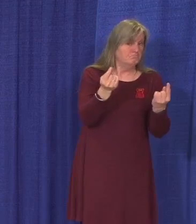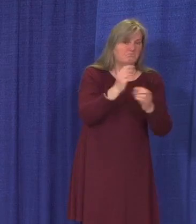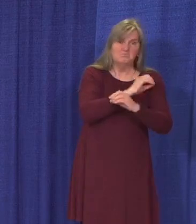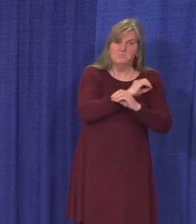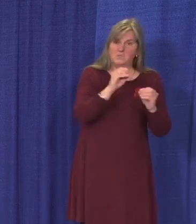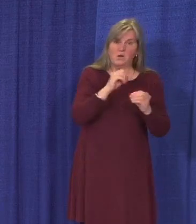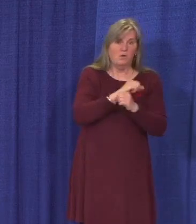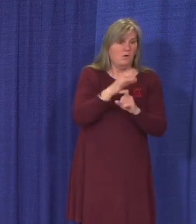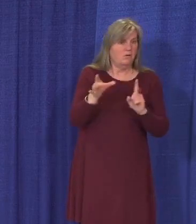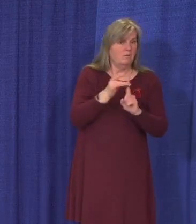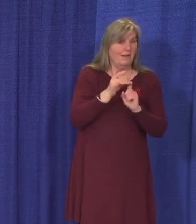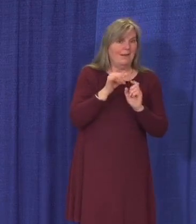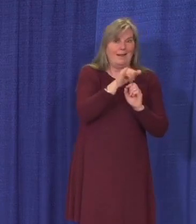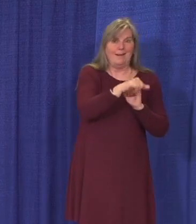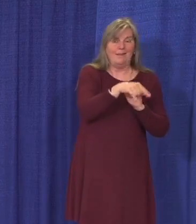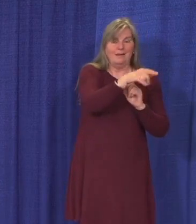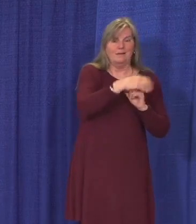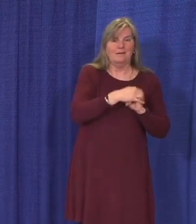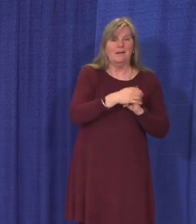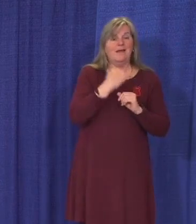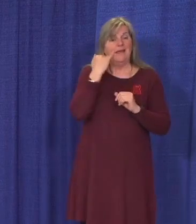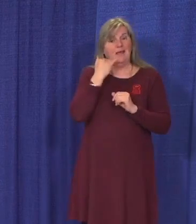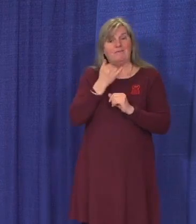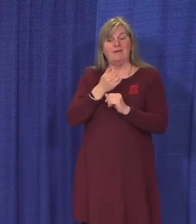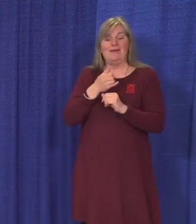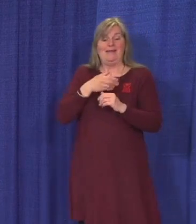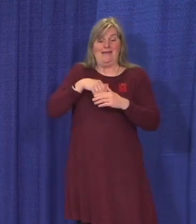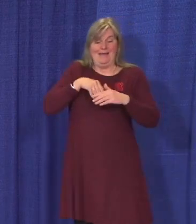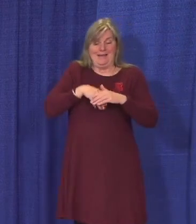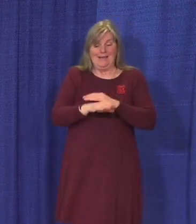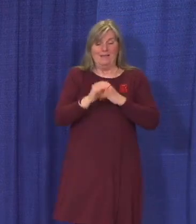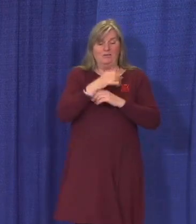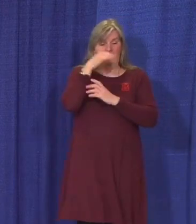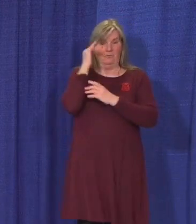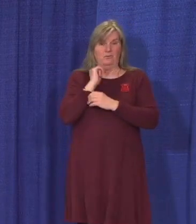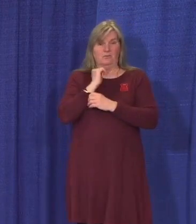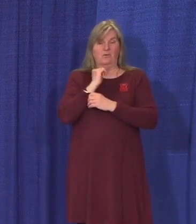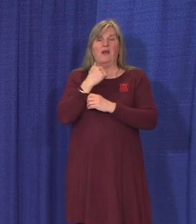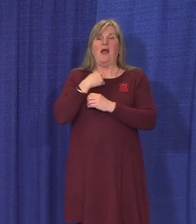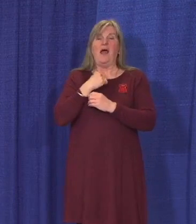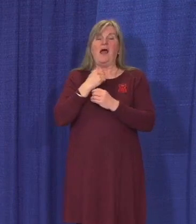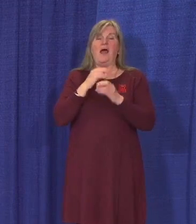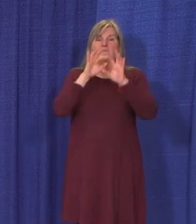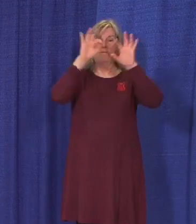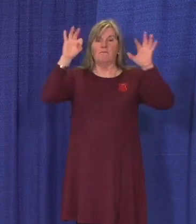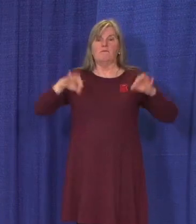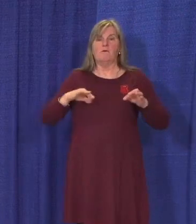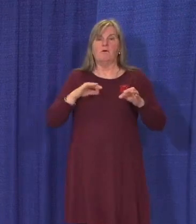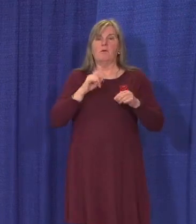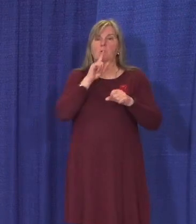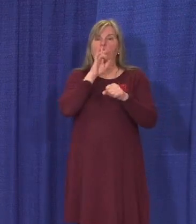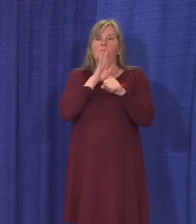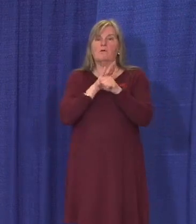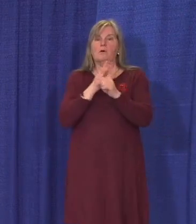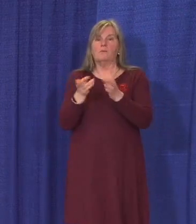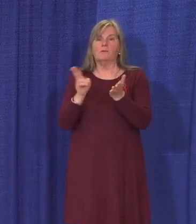COVID-19 linked to the estimated 20,000 plus individuals who travelled through the Yukon two